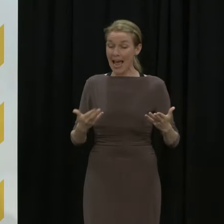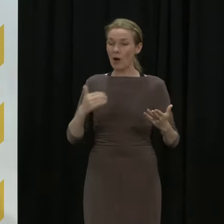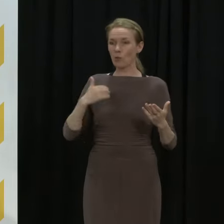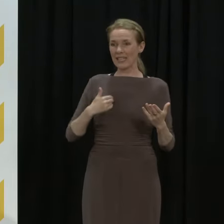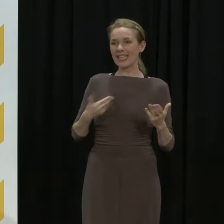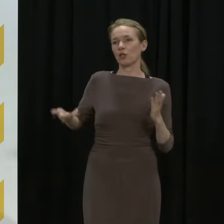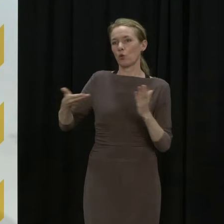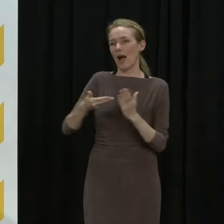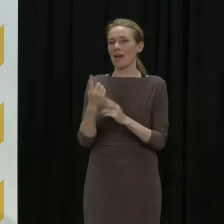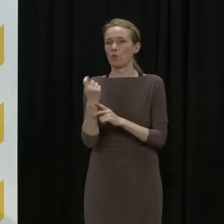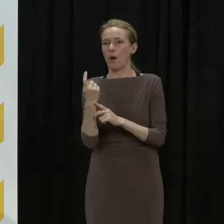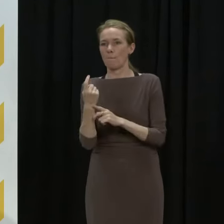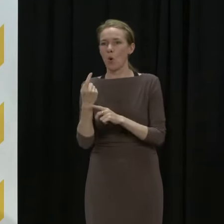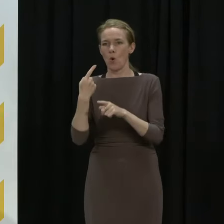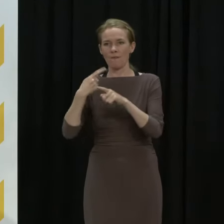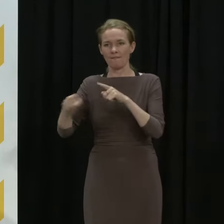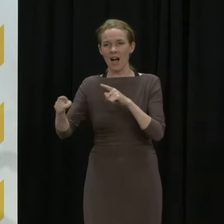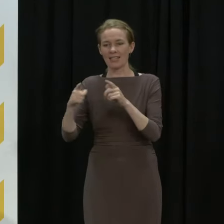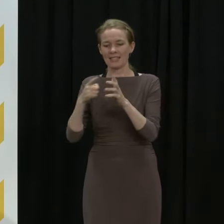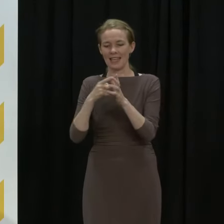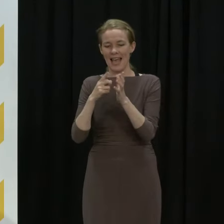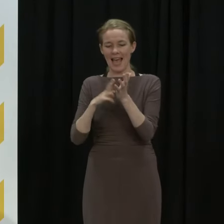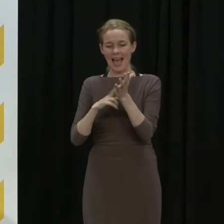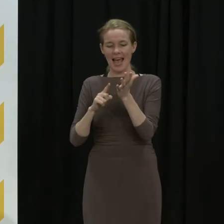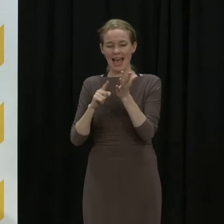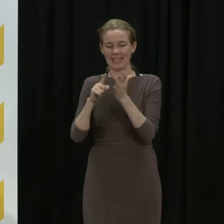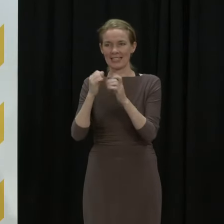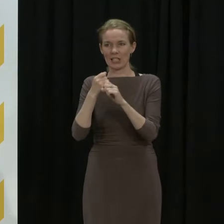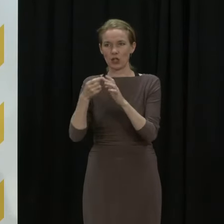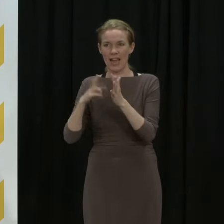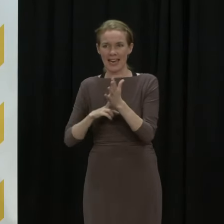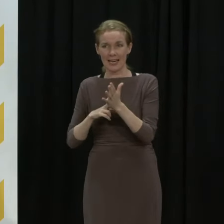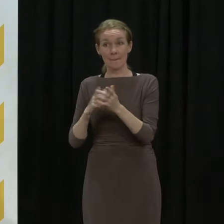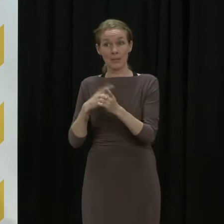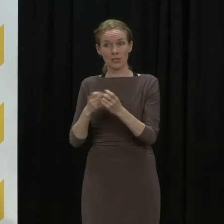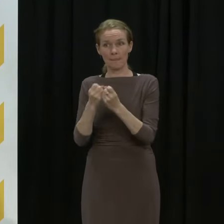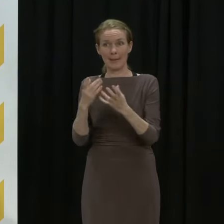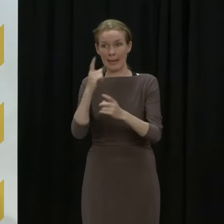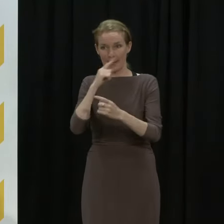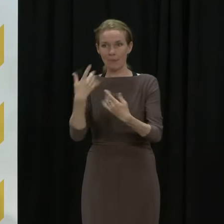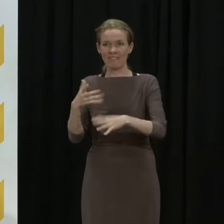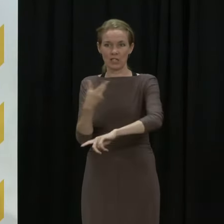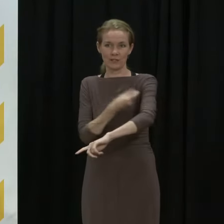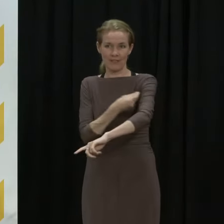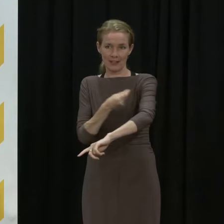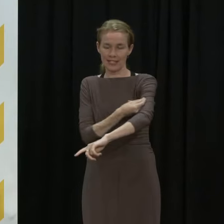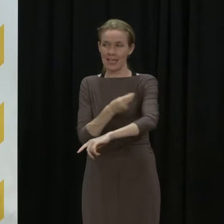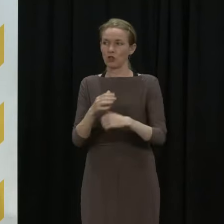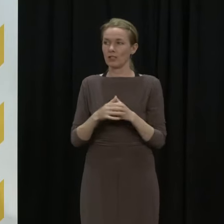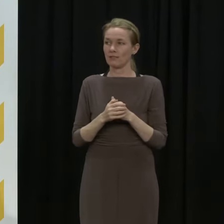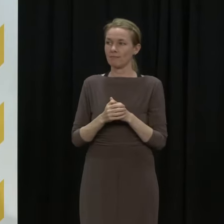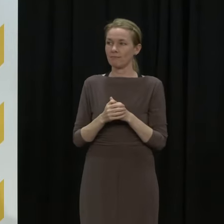laboratories providing PCR testing. There was a point that we must change and we are making the